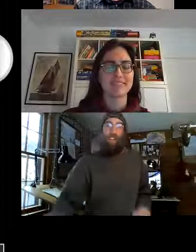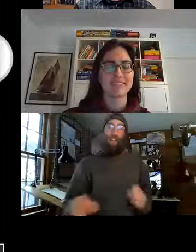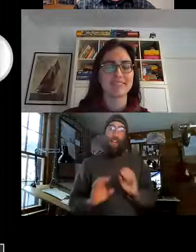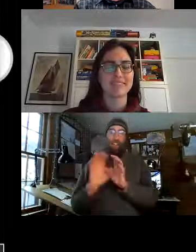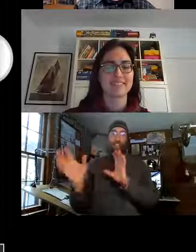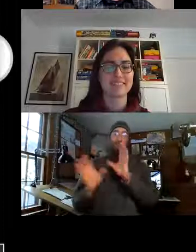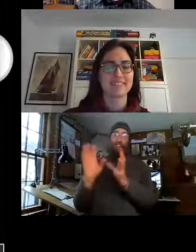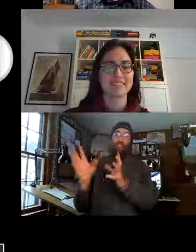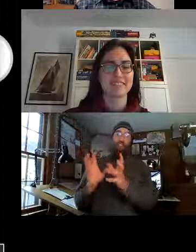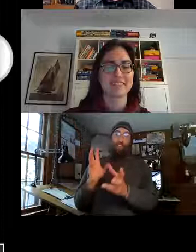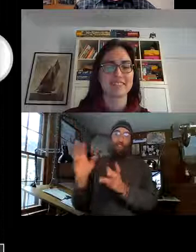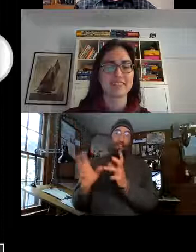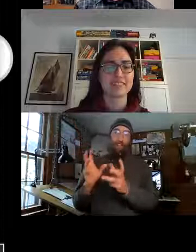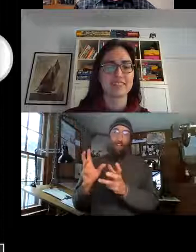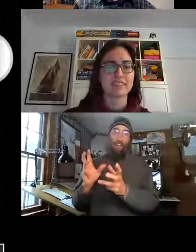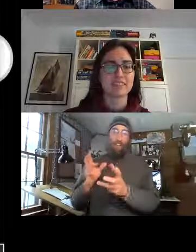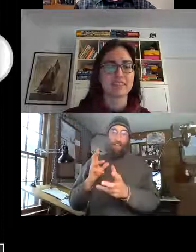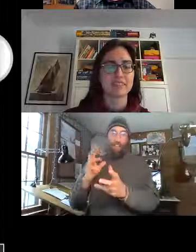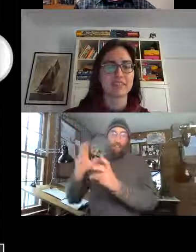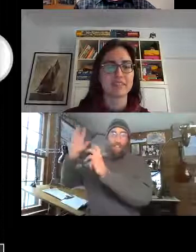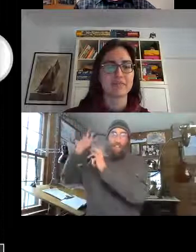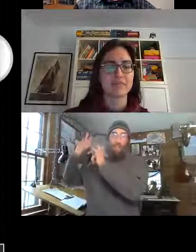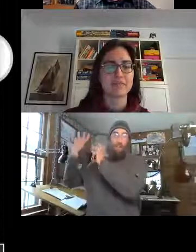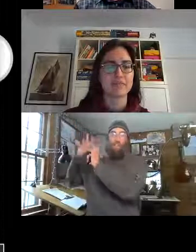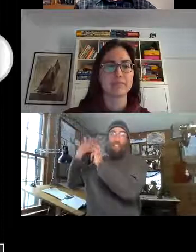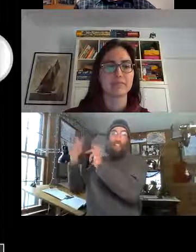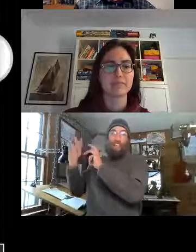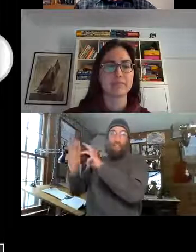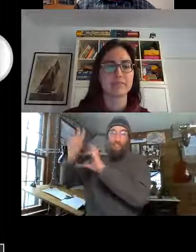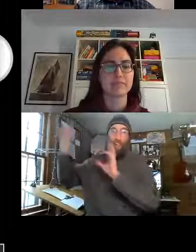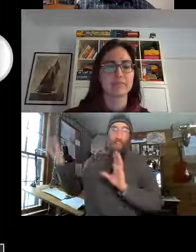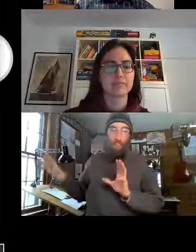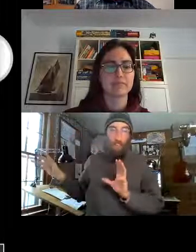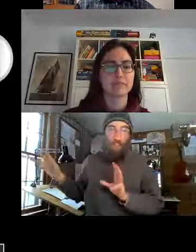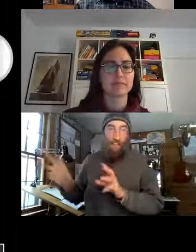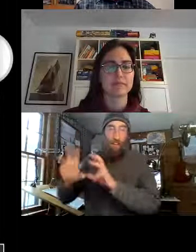I love that juxtaposition of a New England Yankee who knows nothing of slavery,